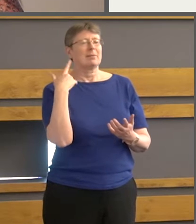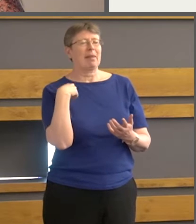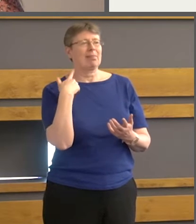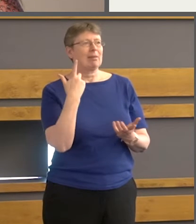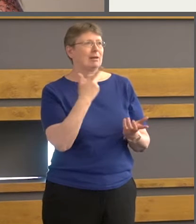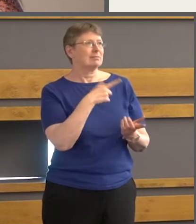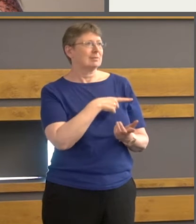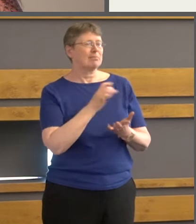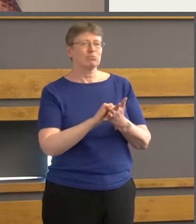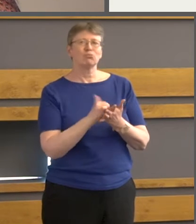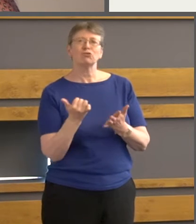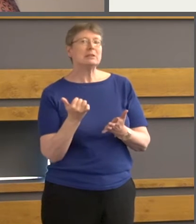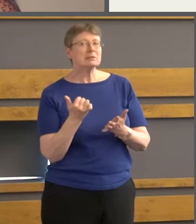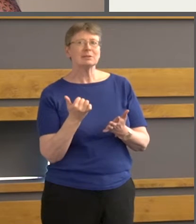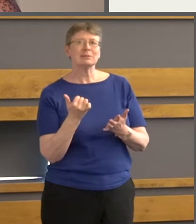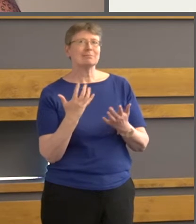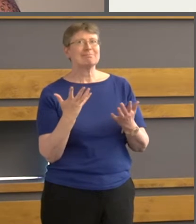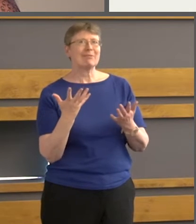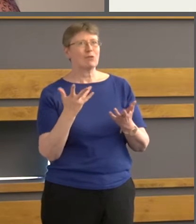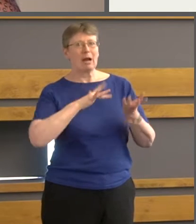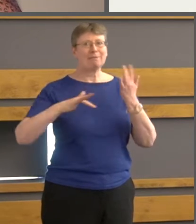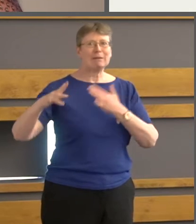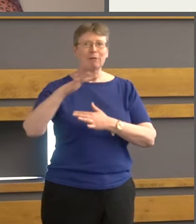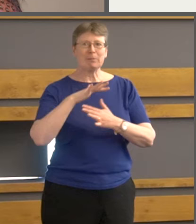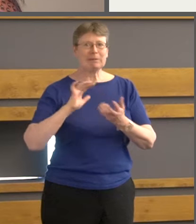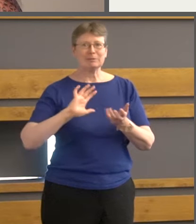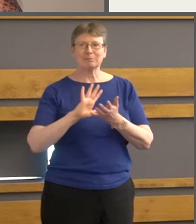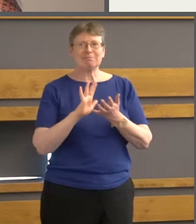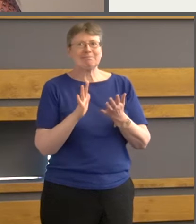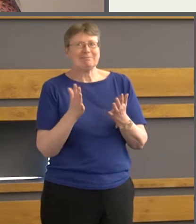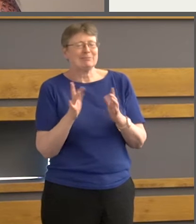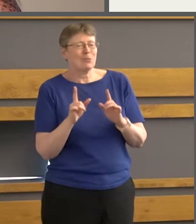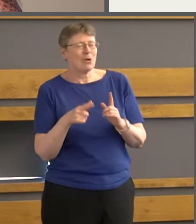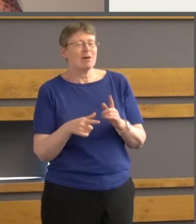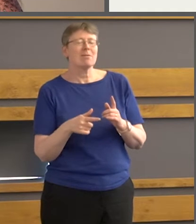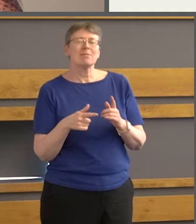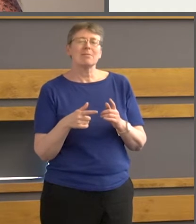Is this a very eco decision for sustainability?" The price point of paper has changed in a way